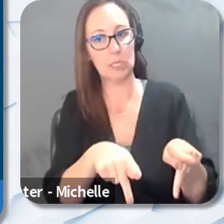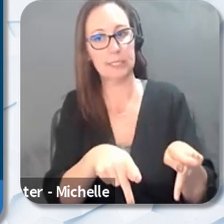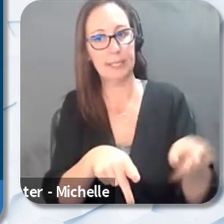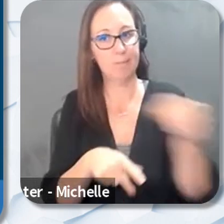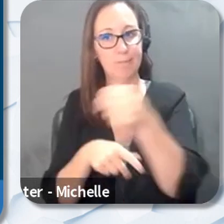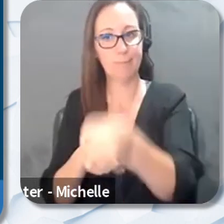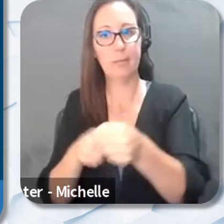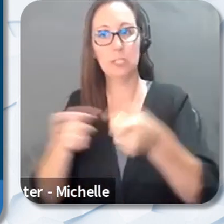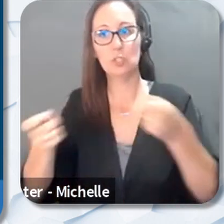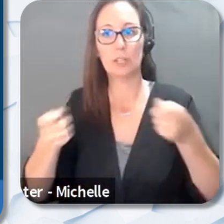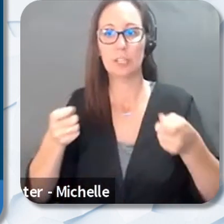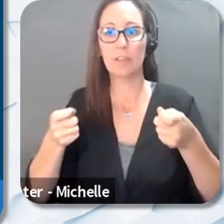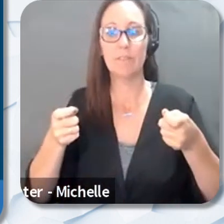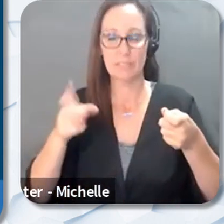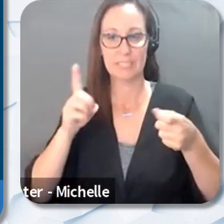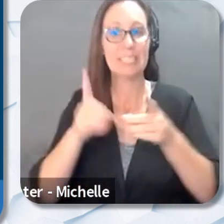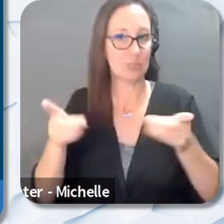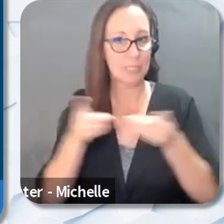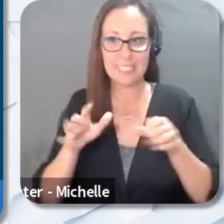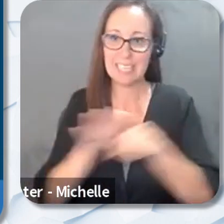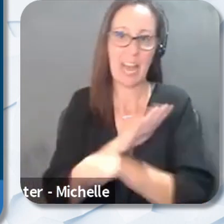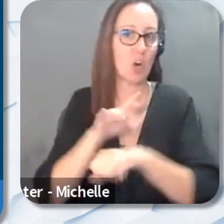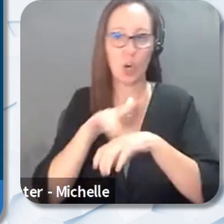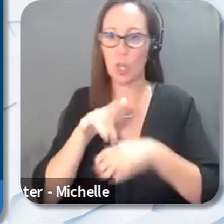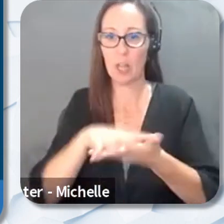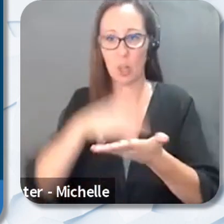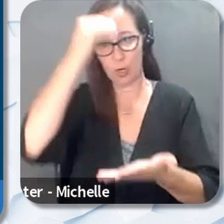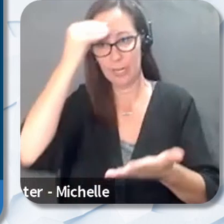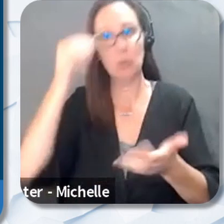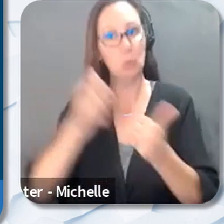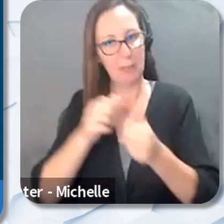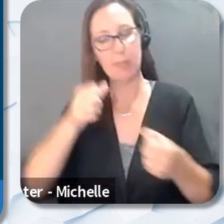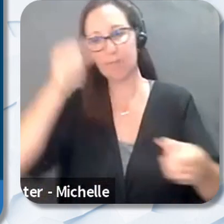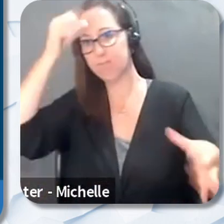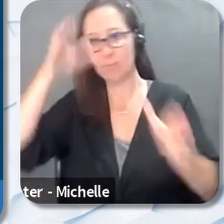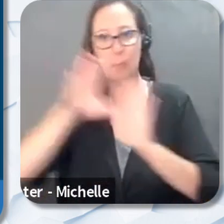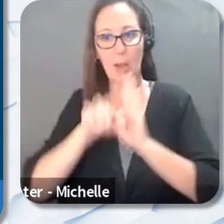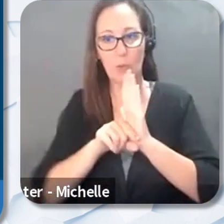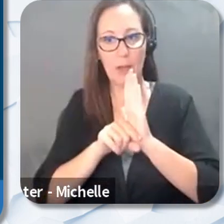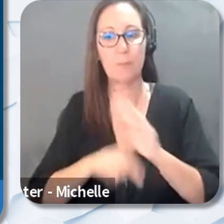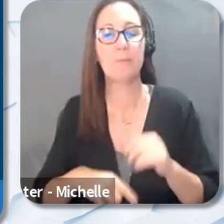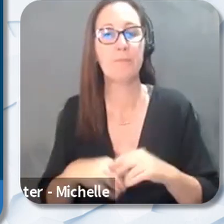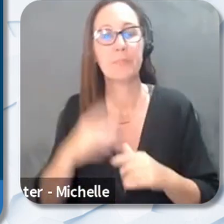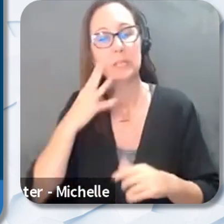district's entire early learning somebody with that background um. I also believe just another